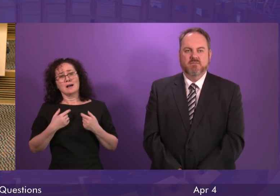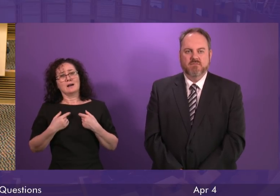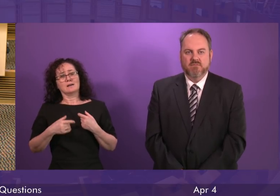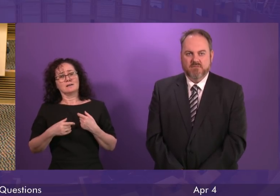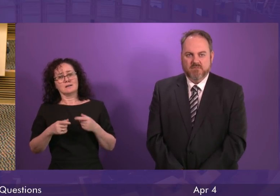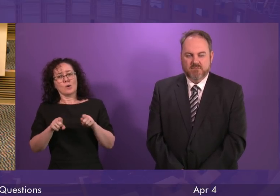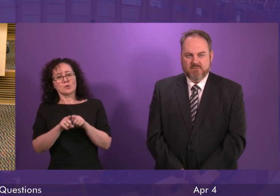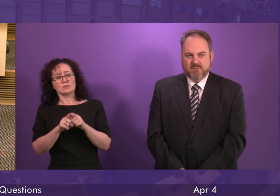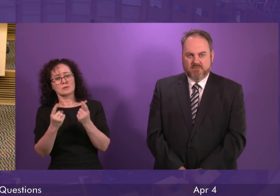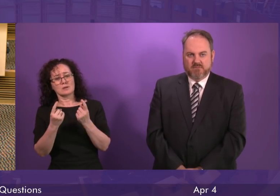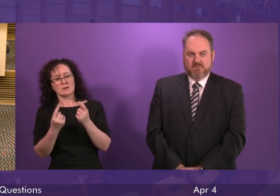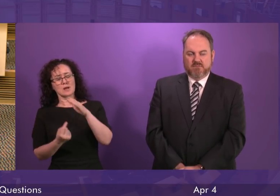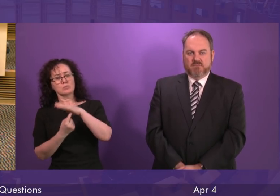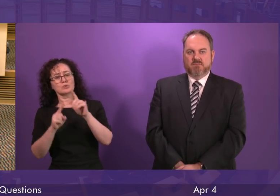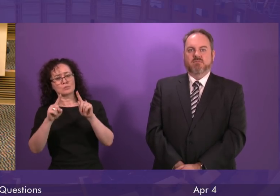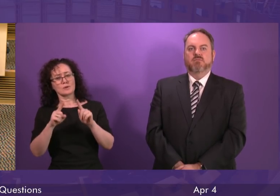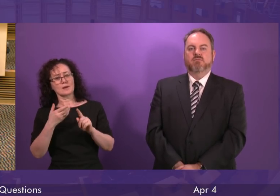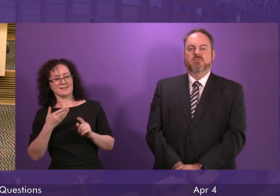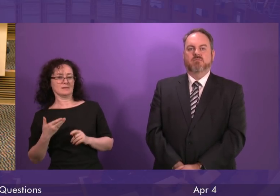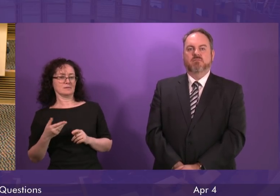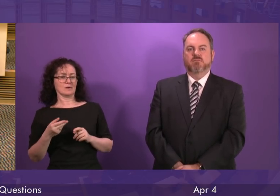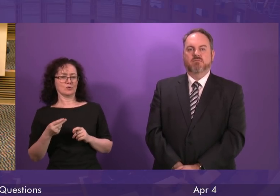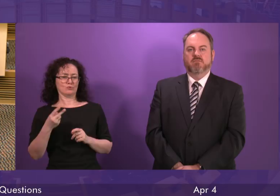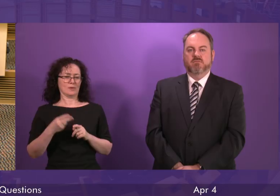in an exchange a couple of weeks ago with Jackson Carlaw, it is important that we are